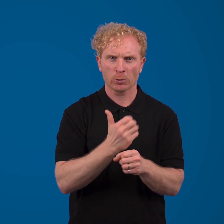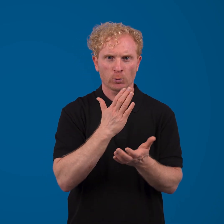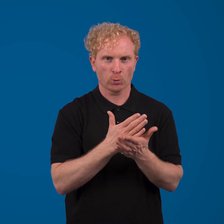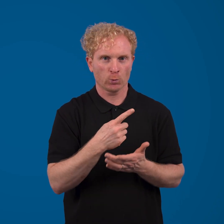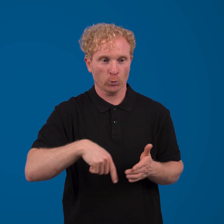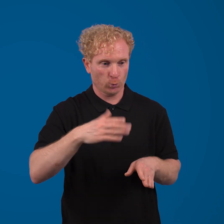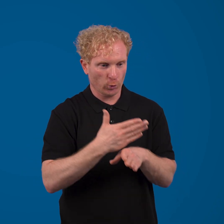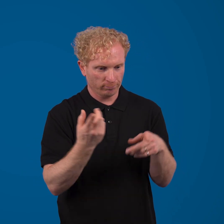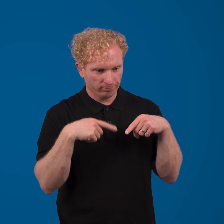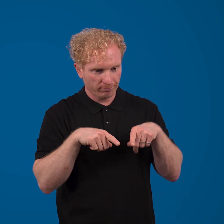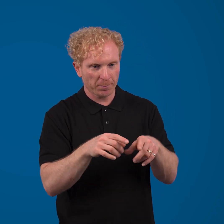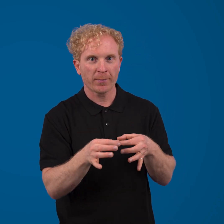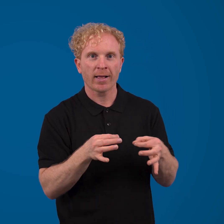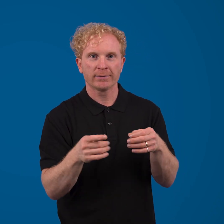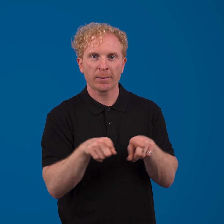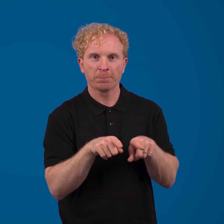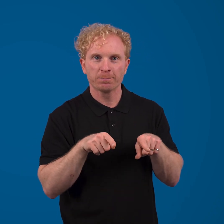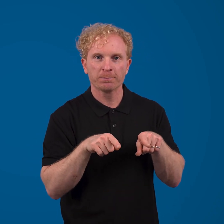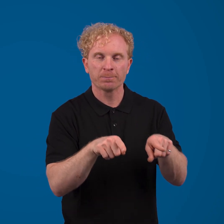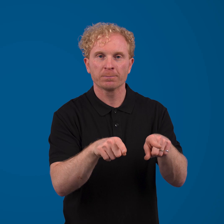to ensure they are working as planned.